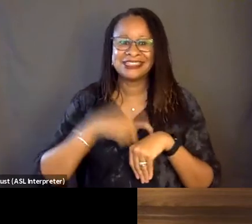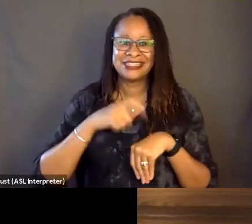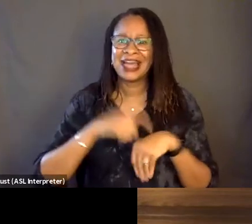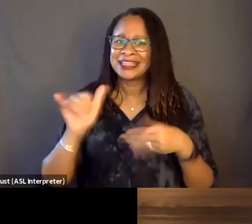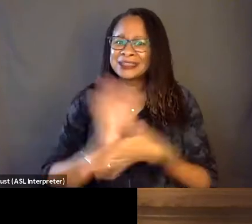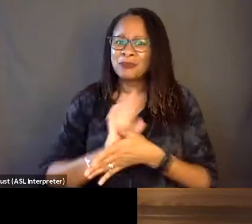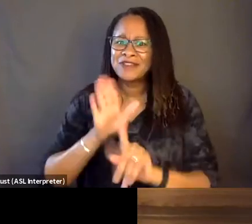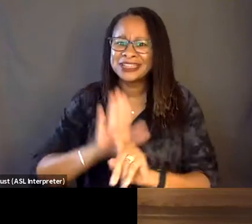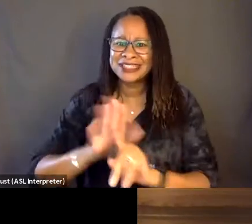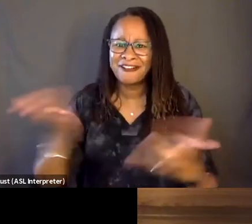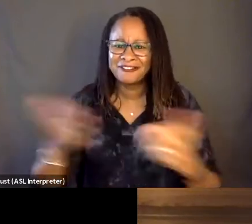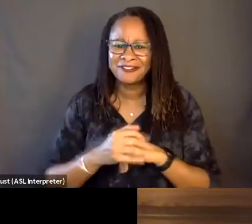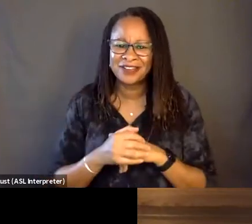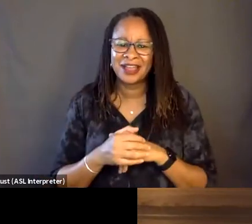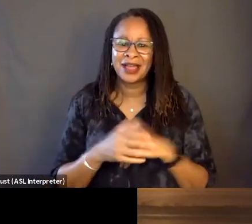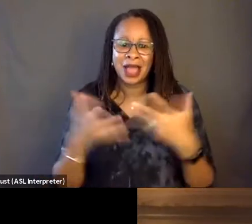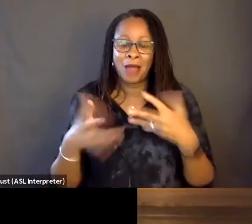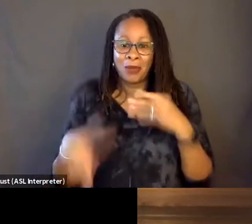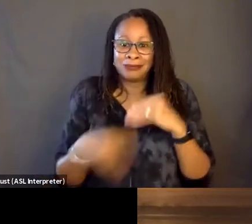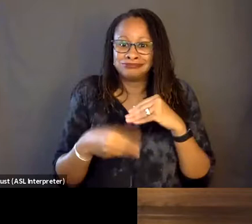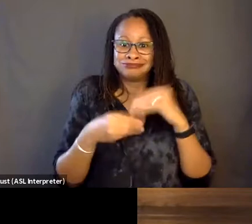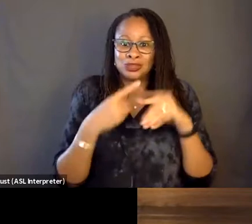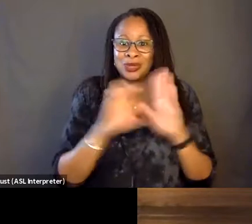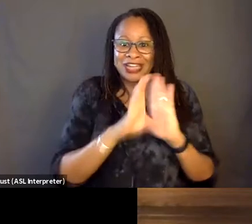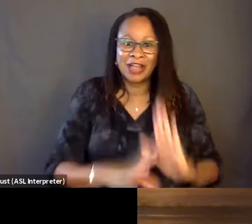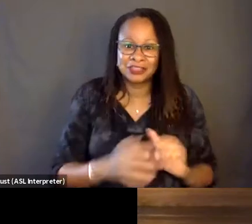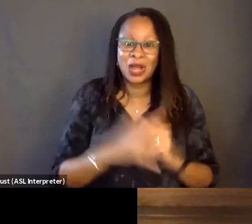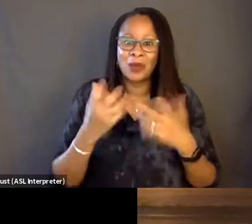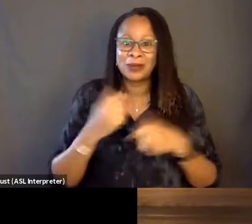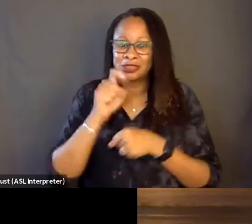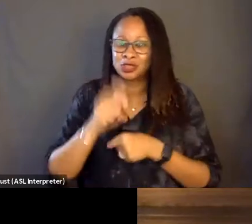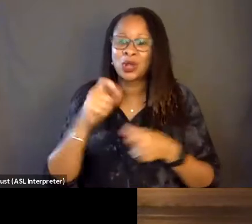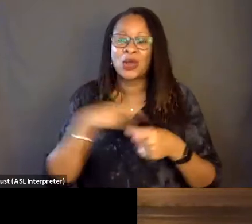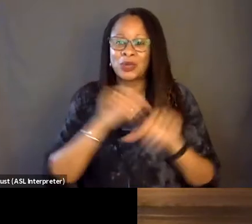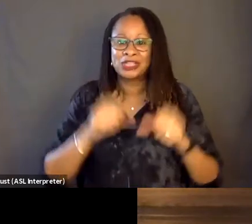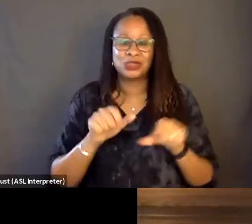I want to build this into a character. I want to make sure that we can do justice to this.